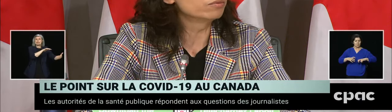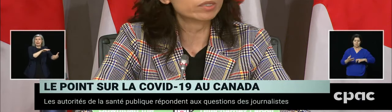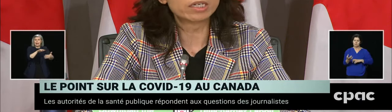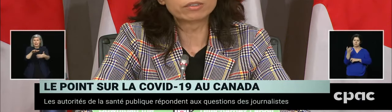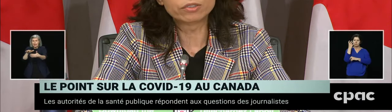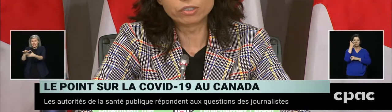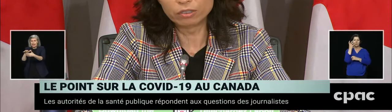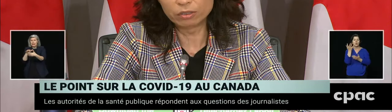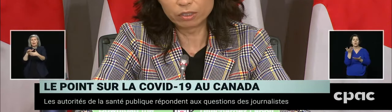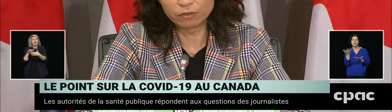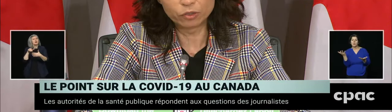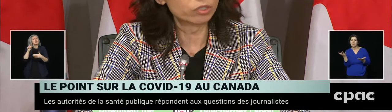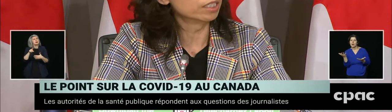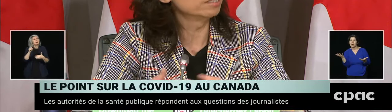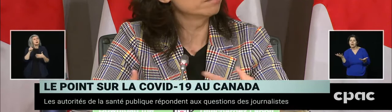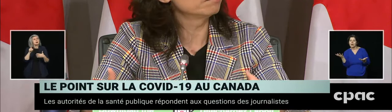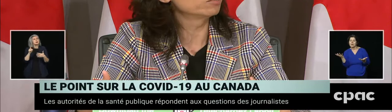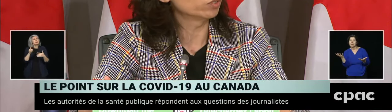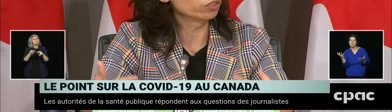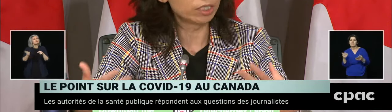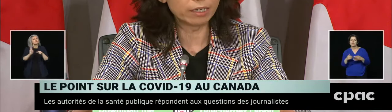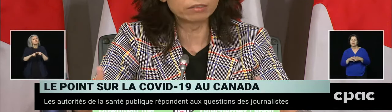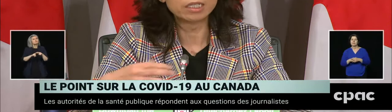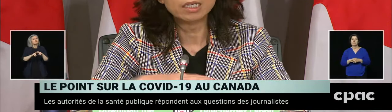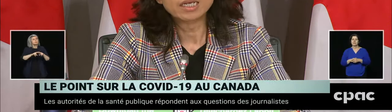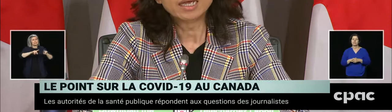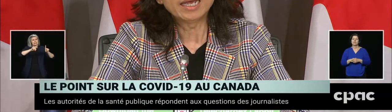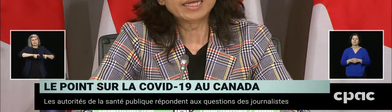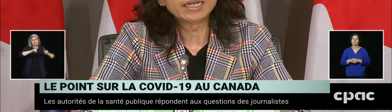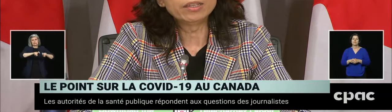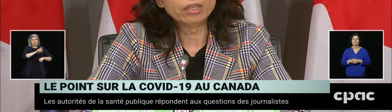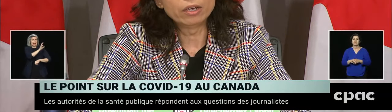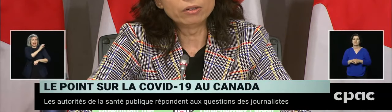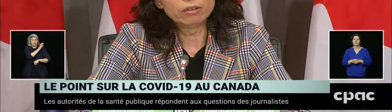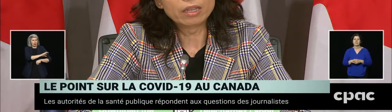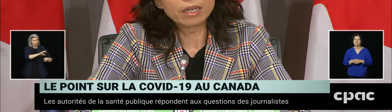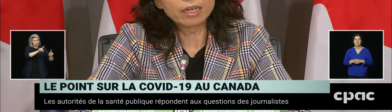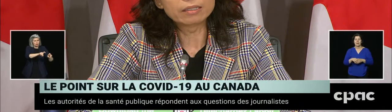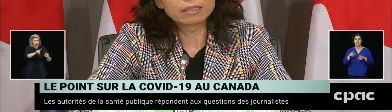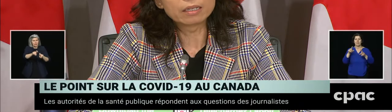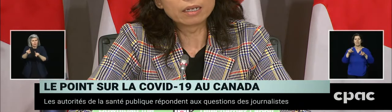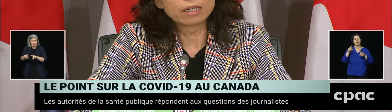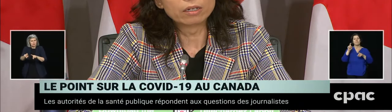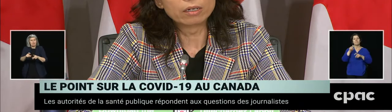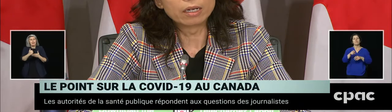NEED MORE PROSPECTIVE CLINICAL